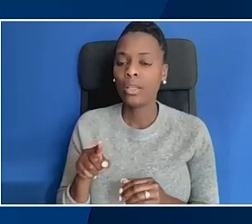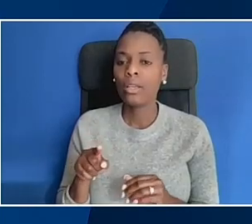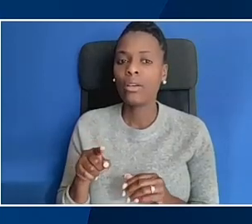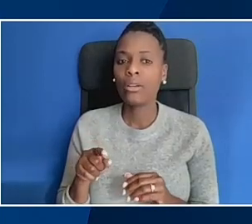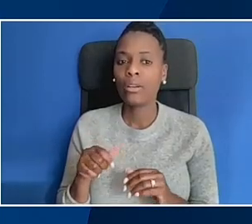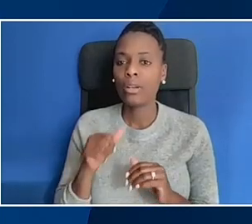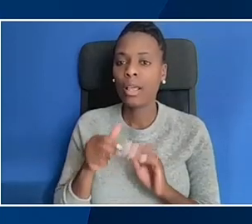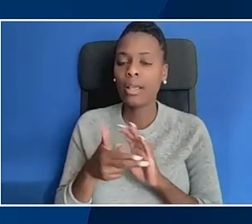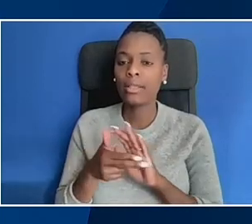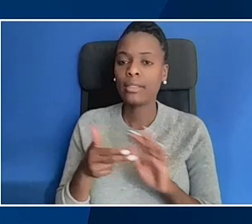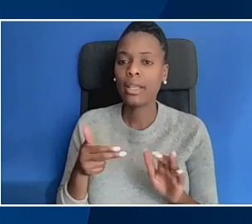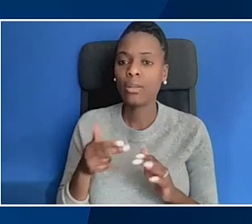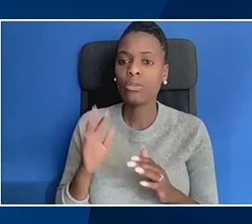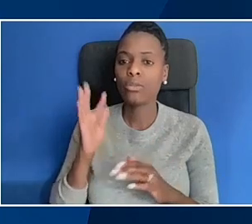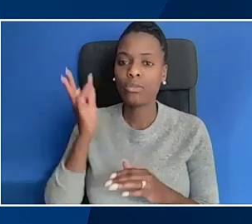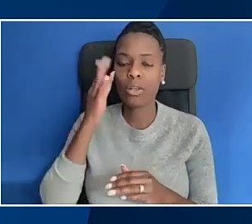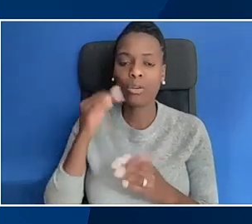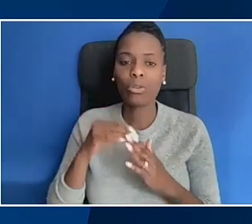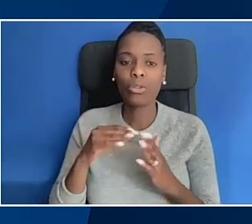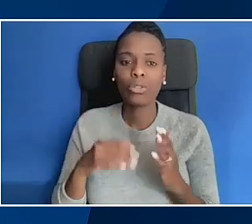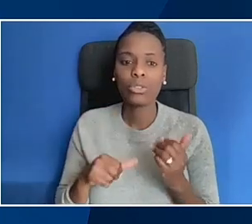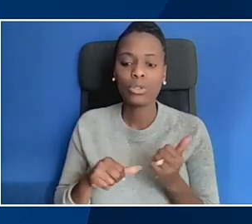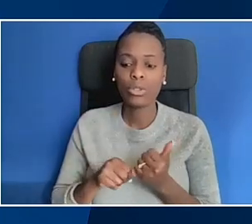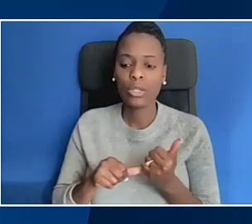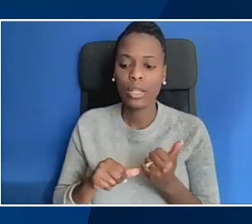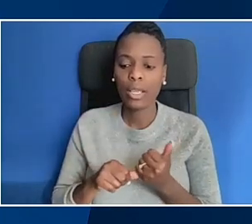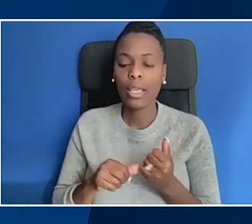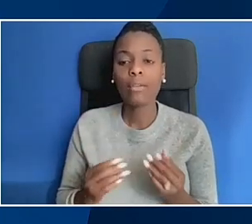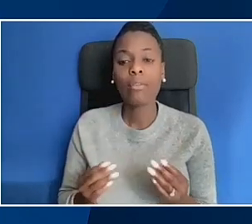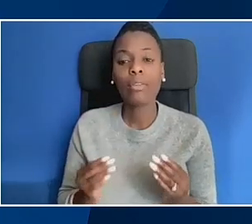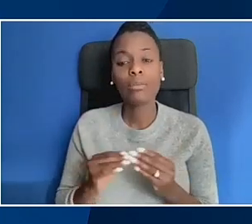that- you know, more in the weeds issues of the higher education program, TRIO